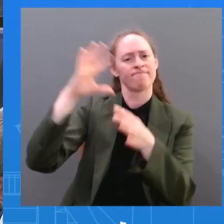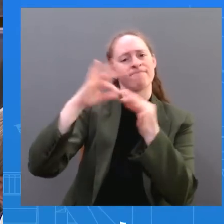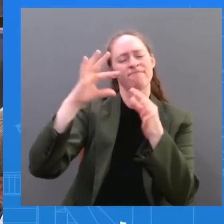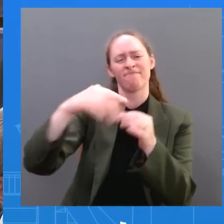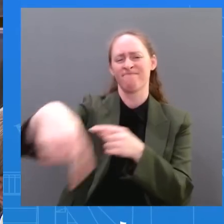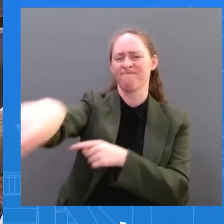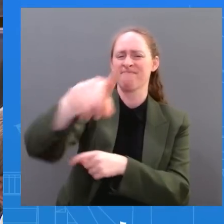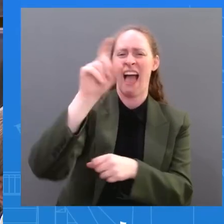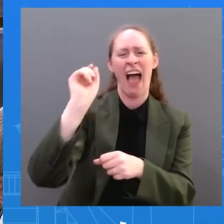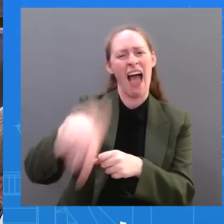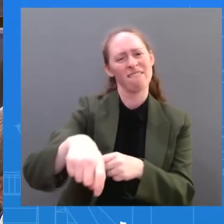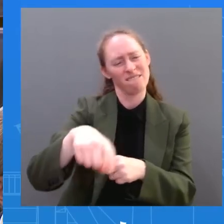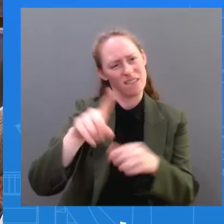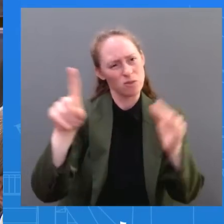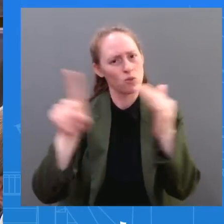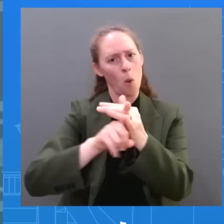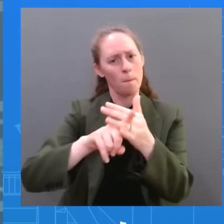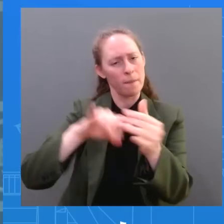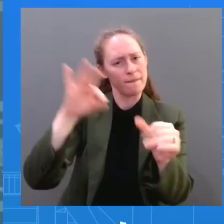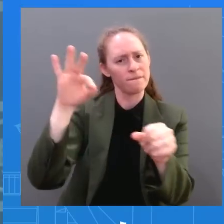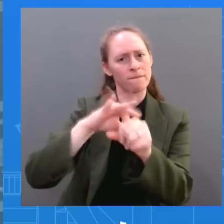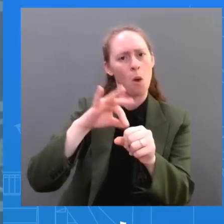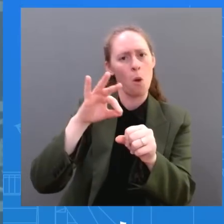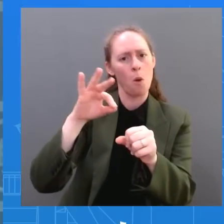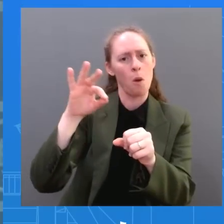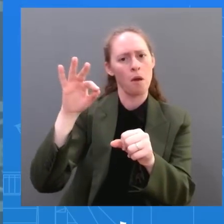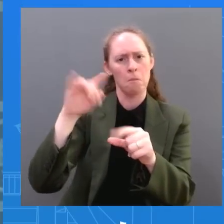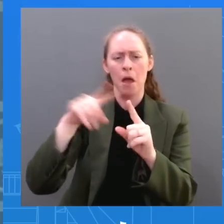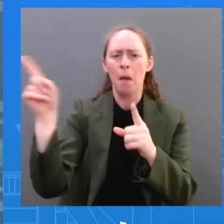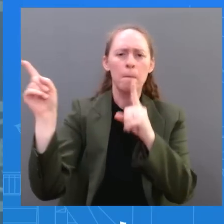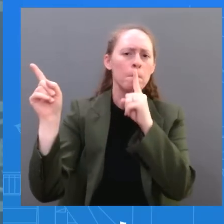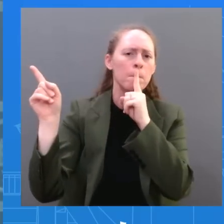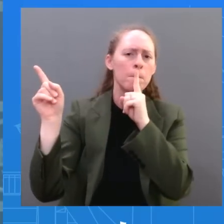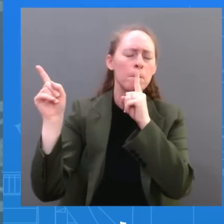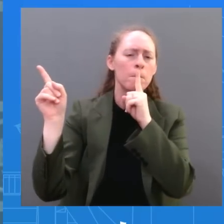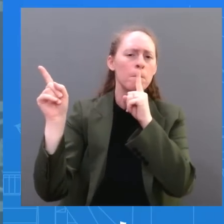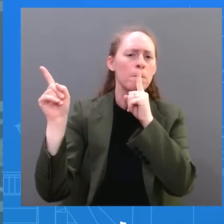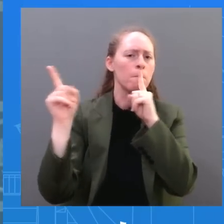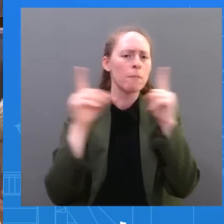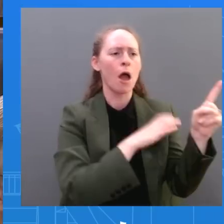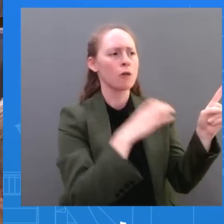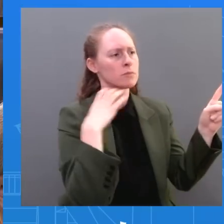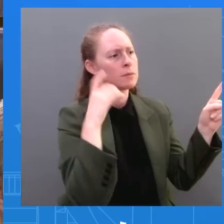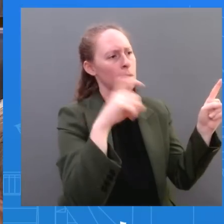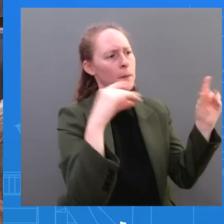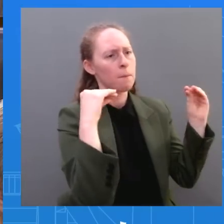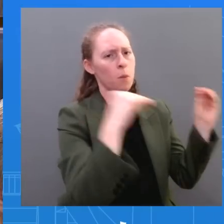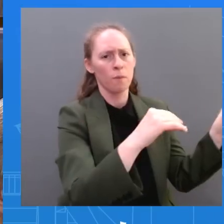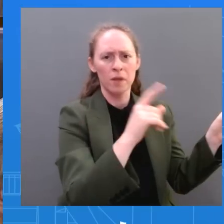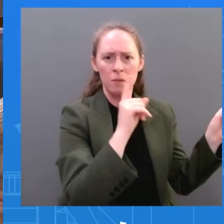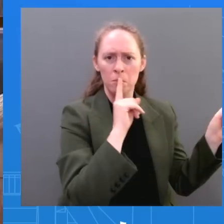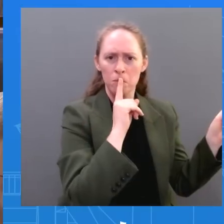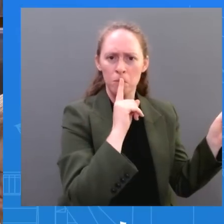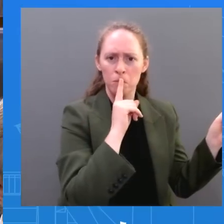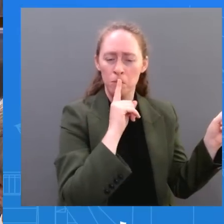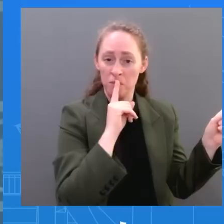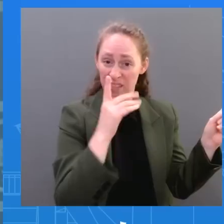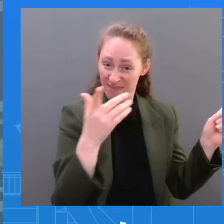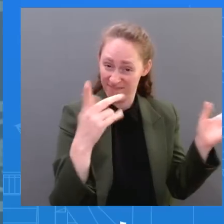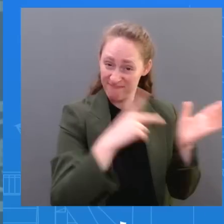The Press: Act on gun-control legislation. So, is that tacit acknowledgment that Congress, as it stands right now, cannot do that? Ms. Jean-Pierre: Well, Congress did act